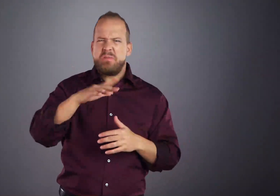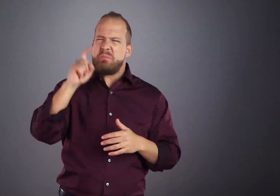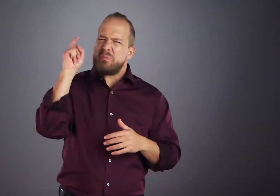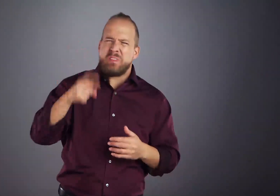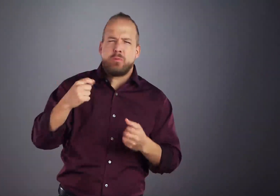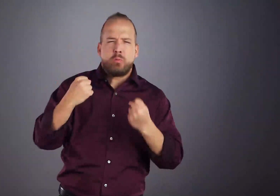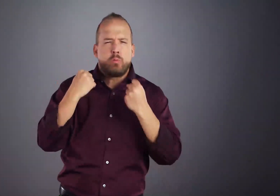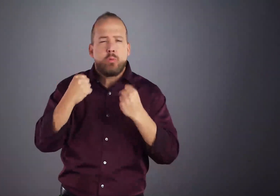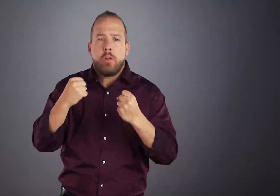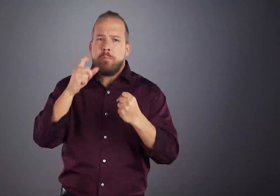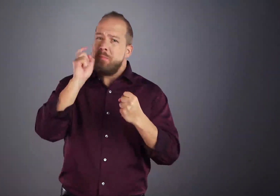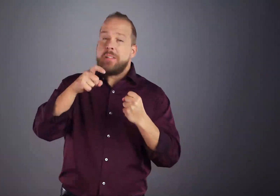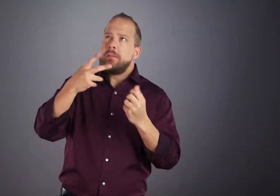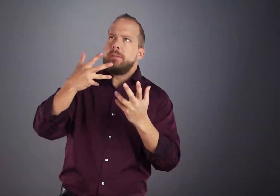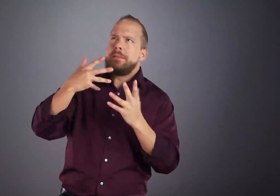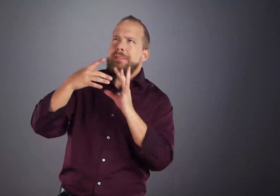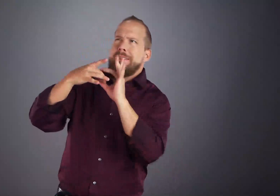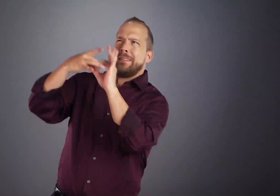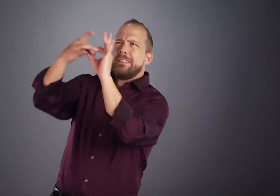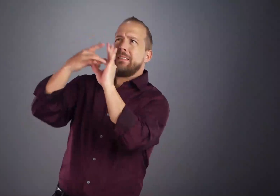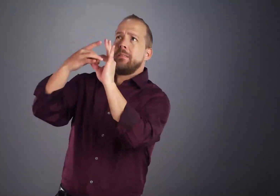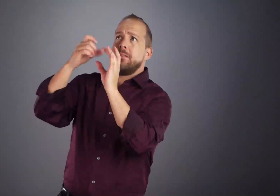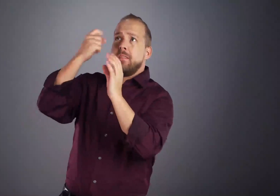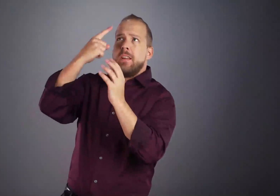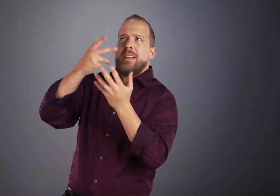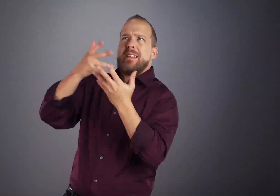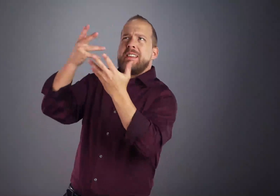And how appallingly true for the alcoholic!